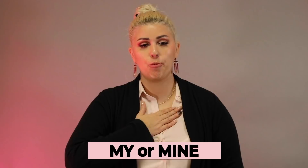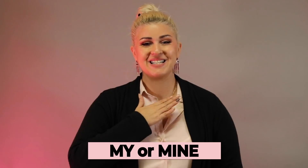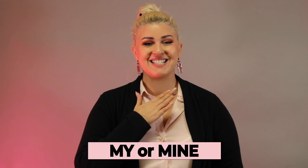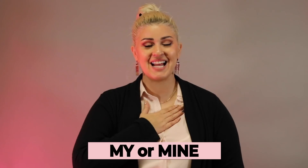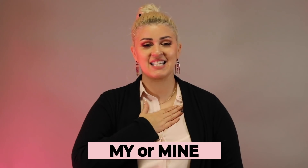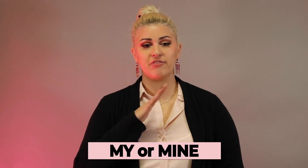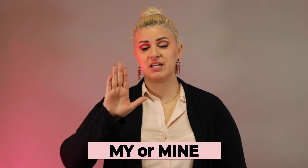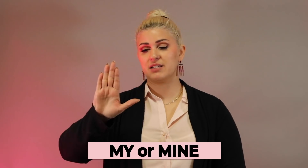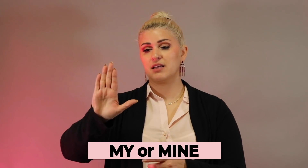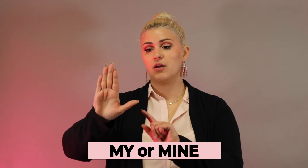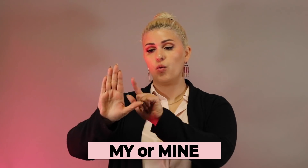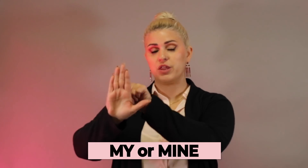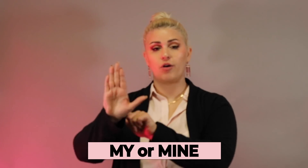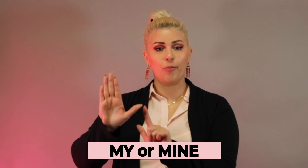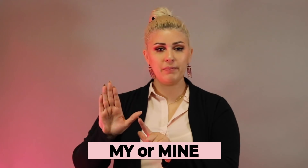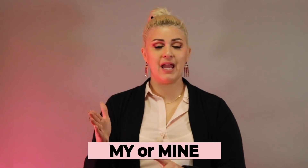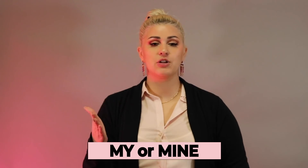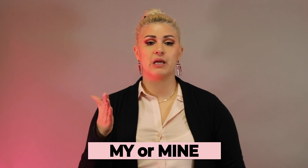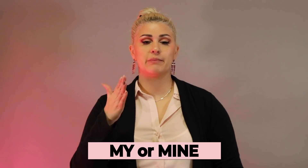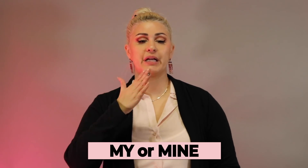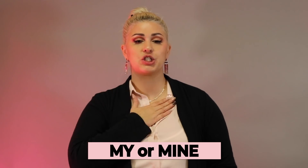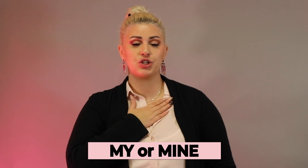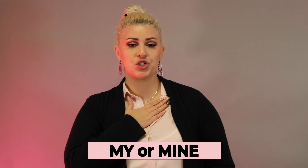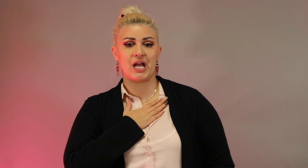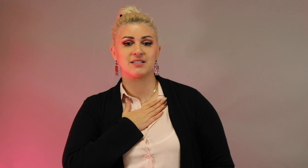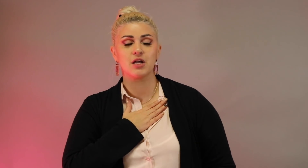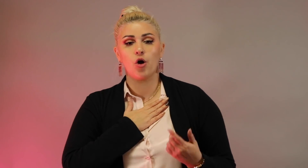So possessive is with your open B hand shape and bring it to your chest.